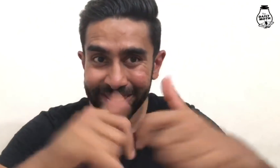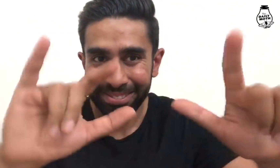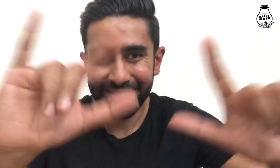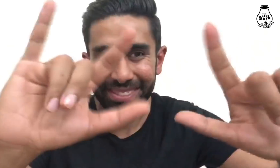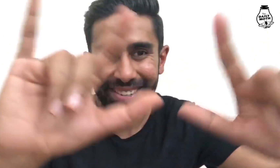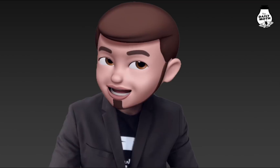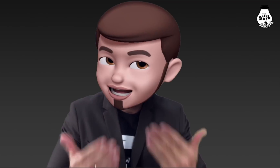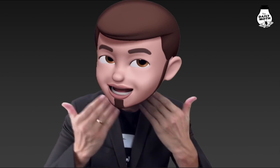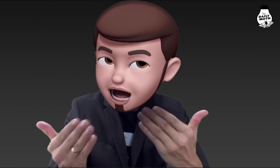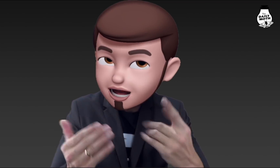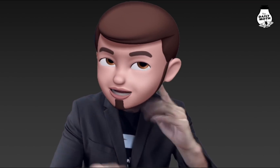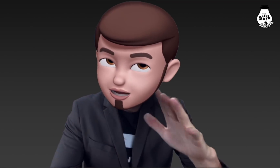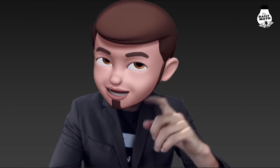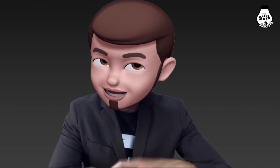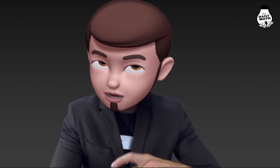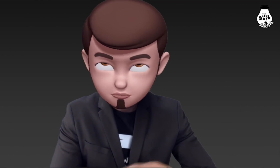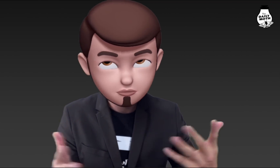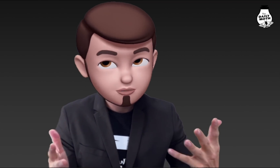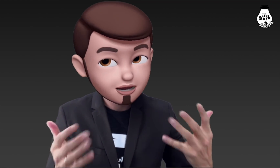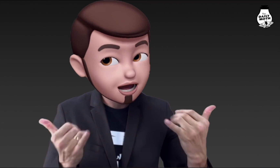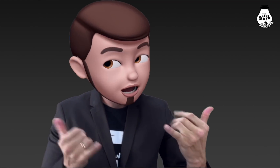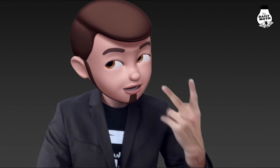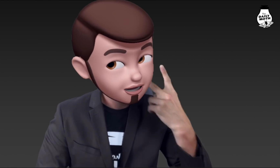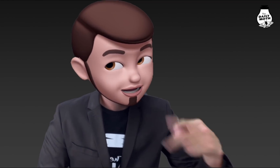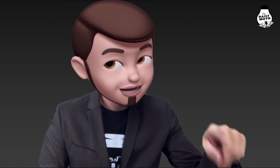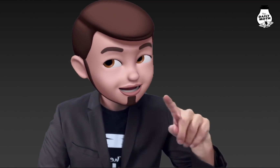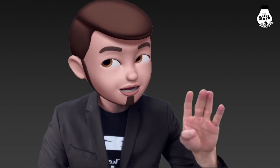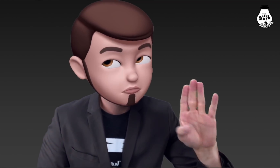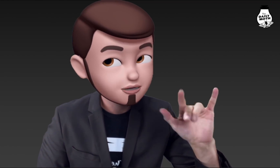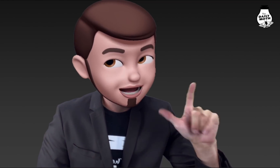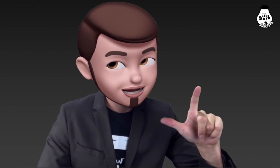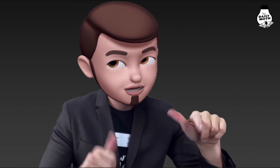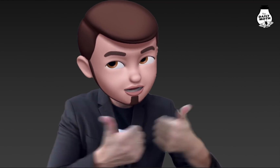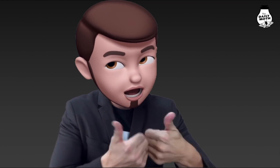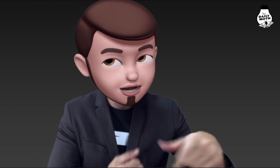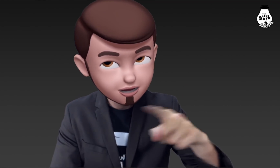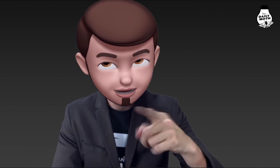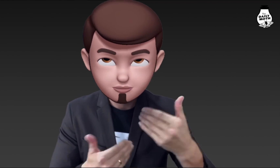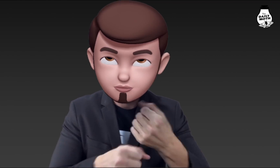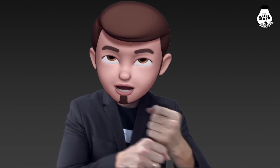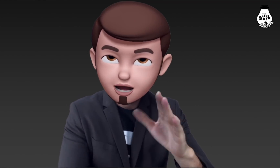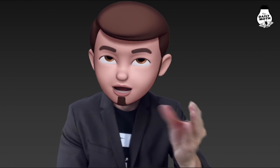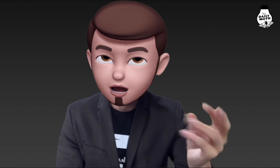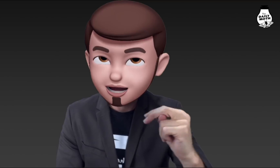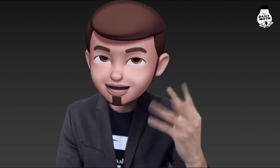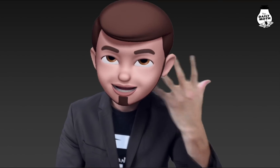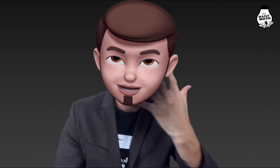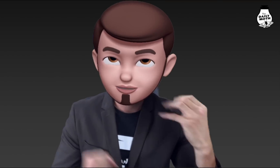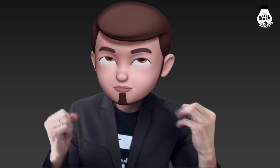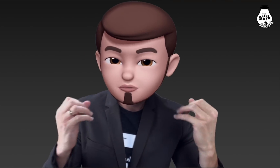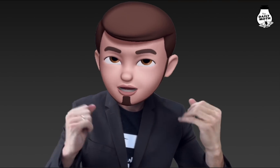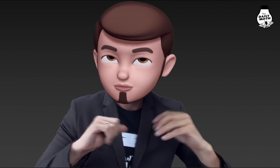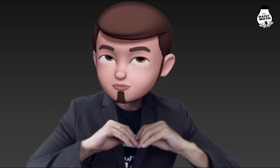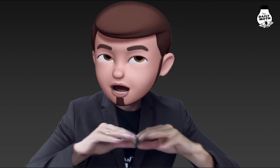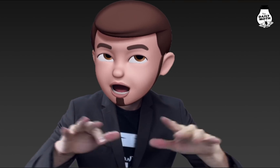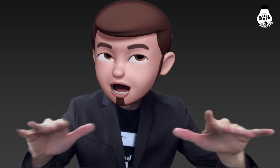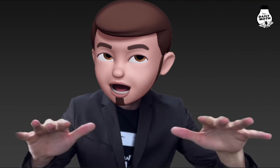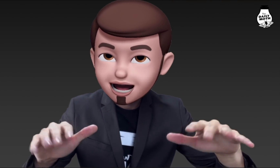ILY Thank you for your time! Now, you see that Bilal challenged you all. Go ahead and create your own faces and stories, and spread it all over.